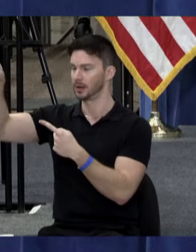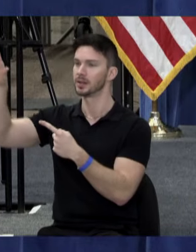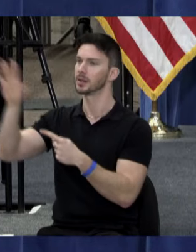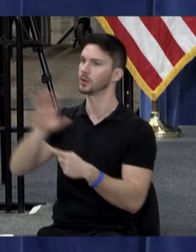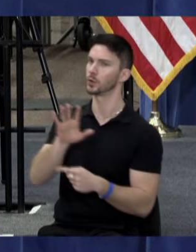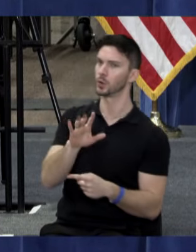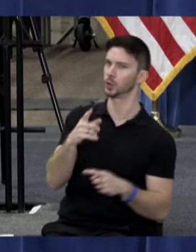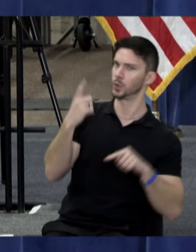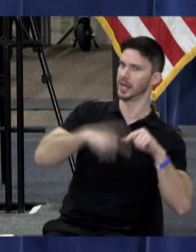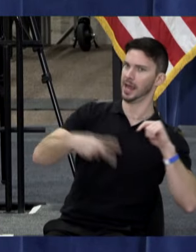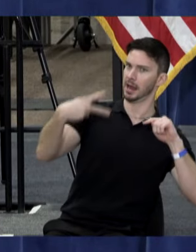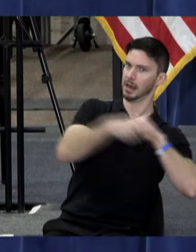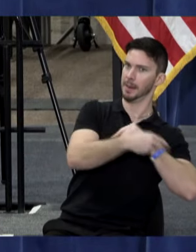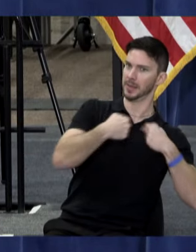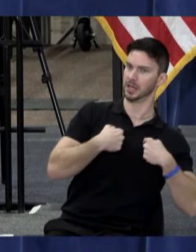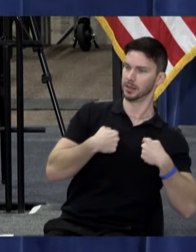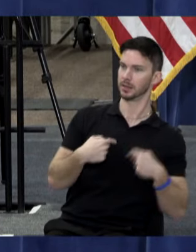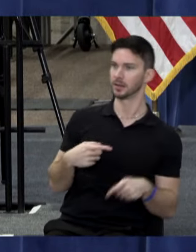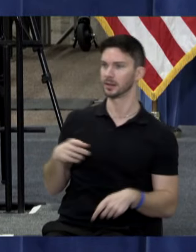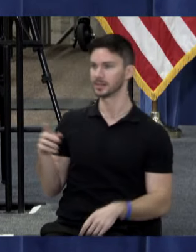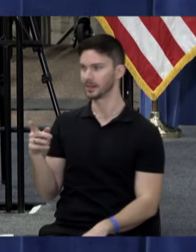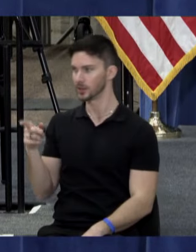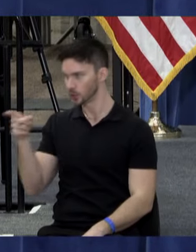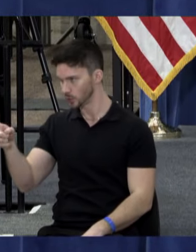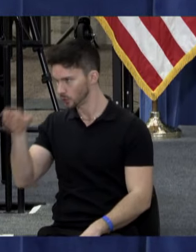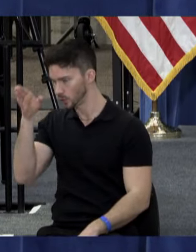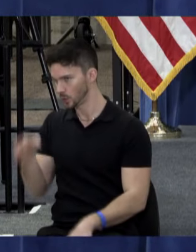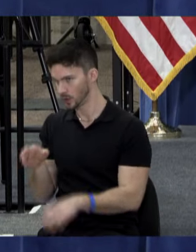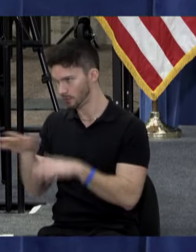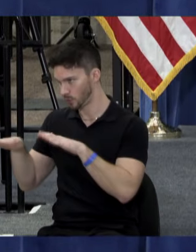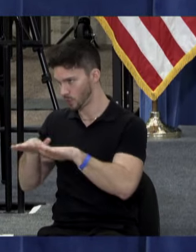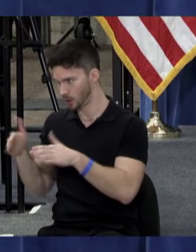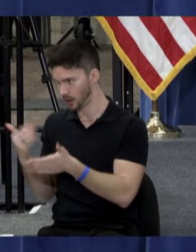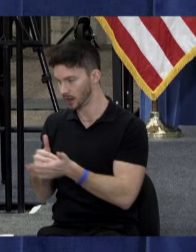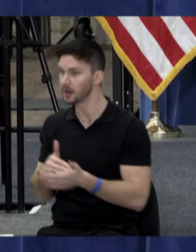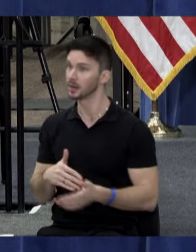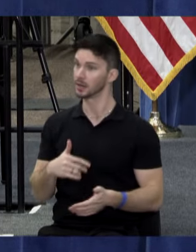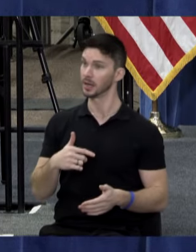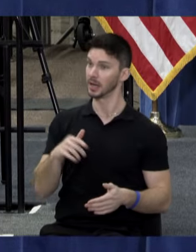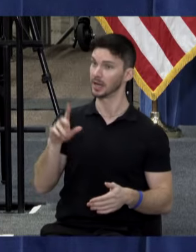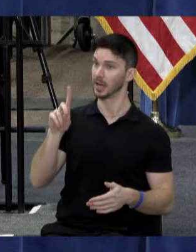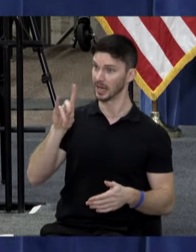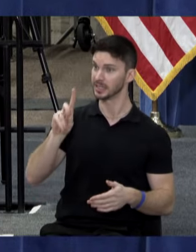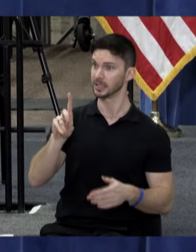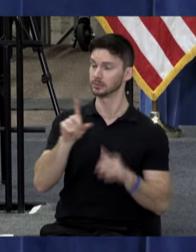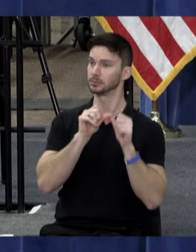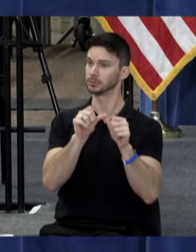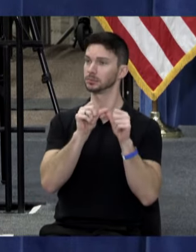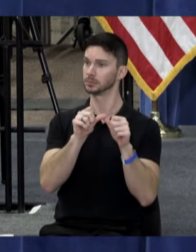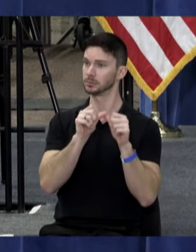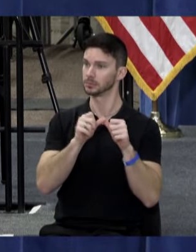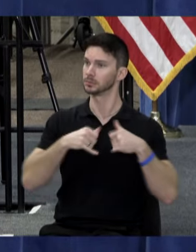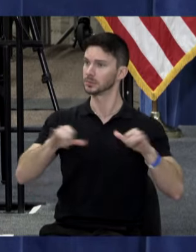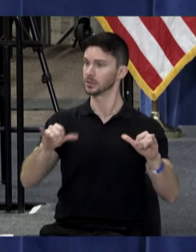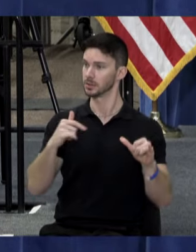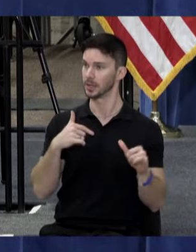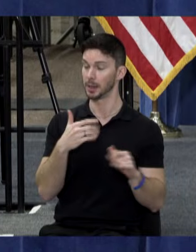They said I would never walk again. Well, I did for years because I ran before,